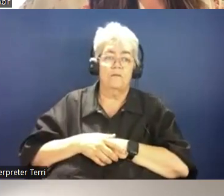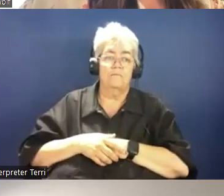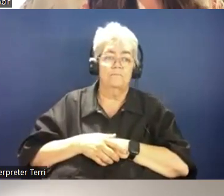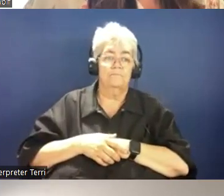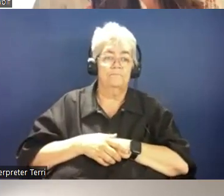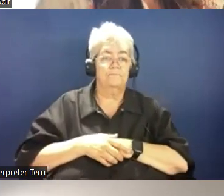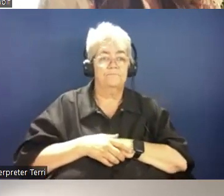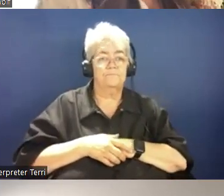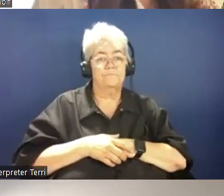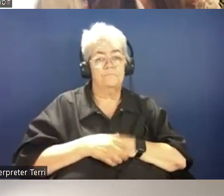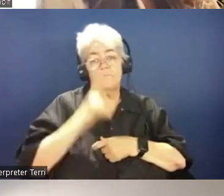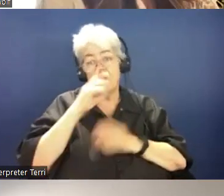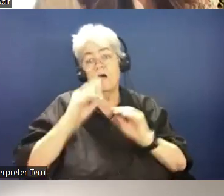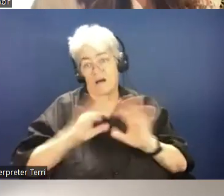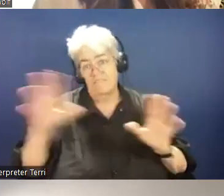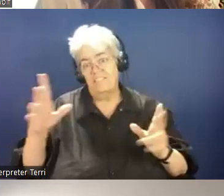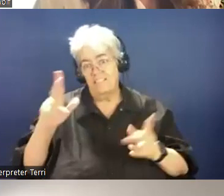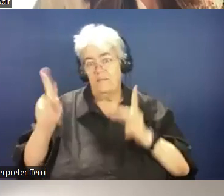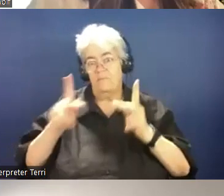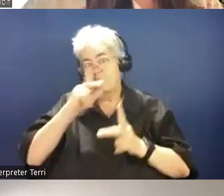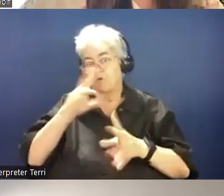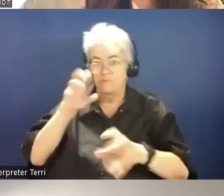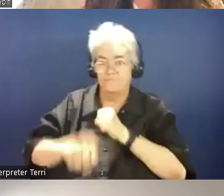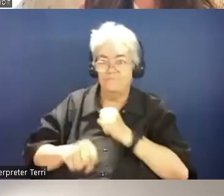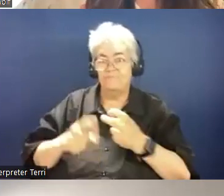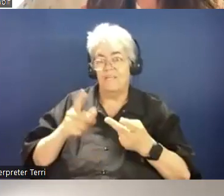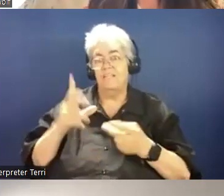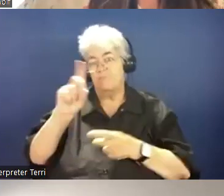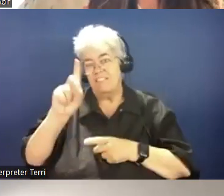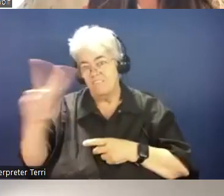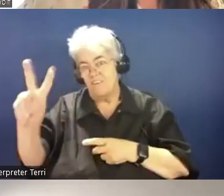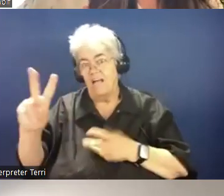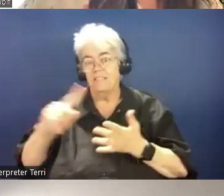Obviously, for domestic violence survivors, abortion access is critically important.